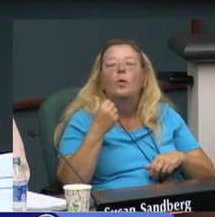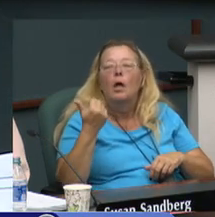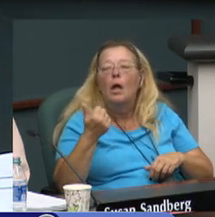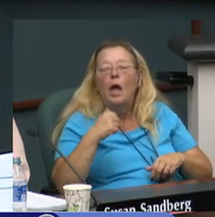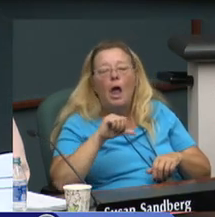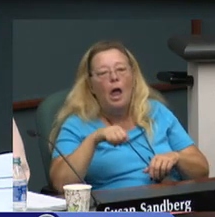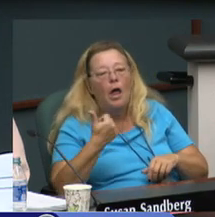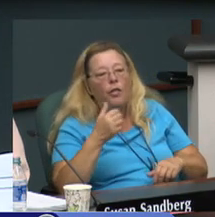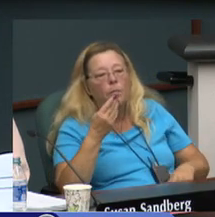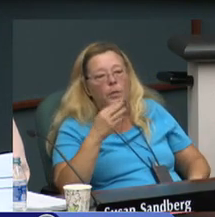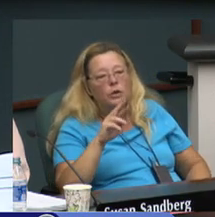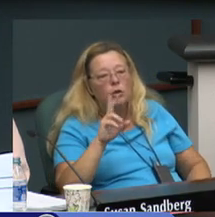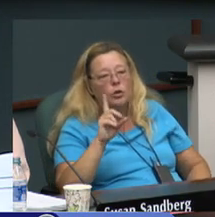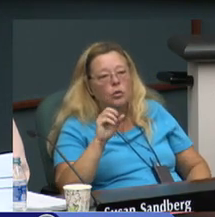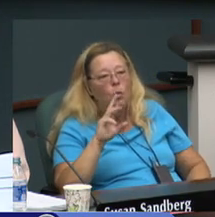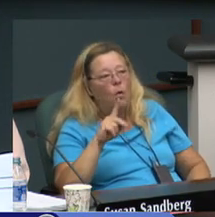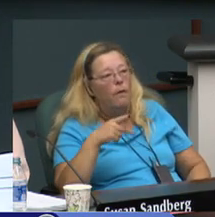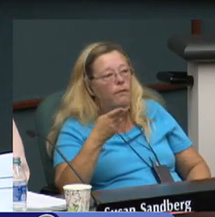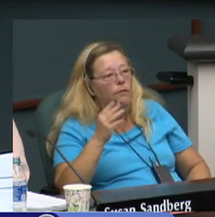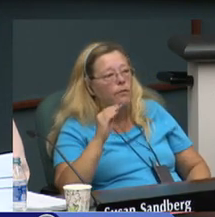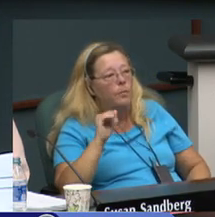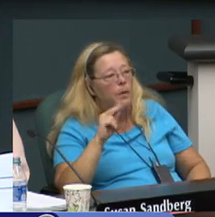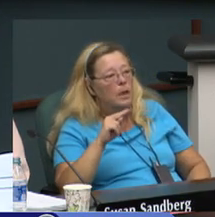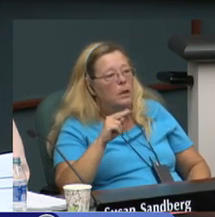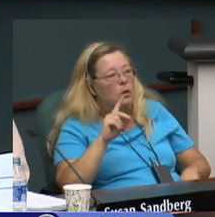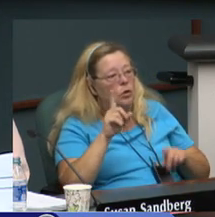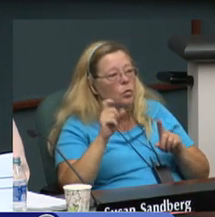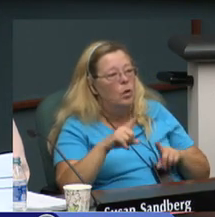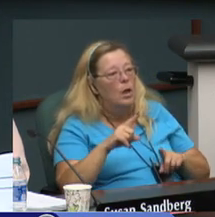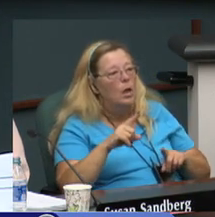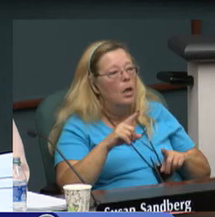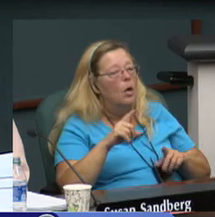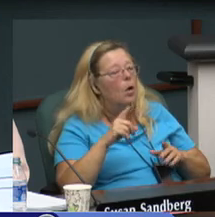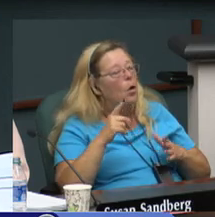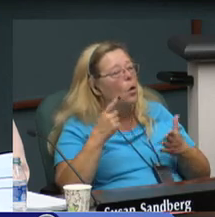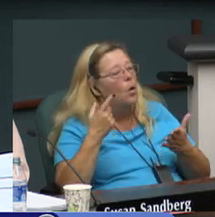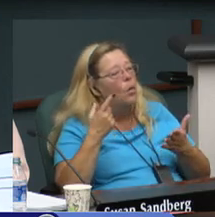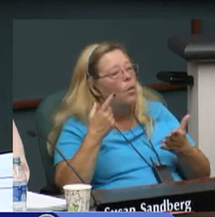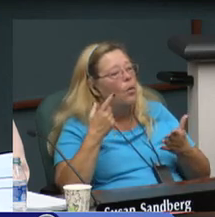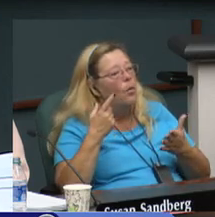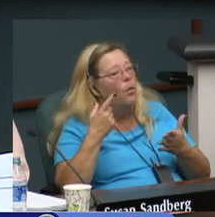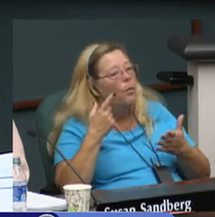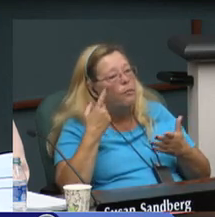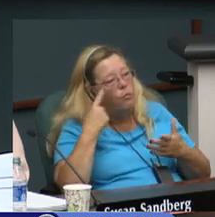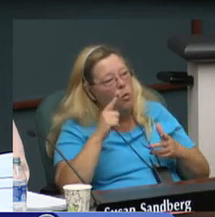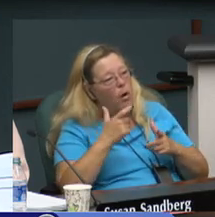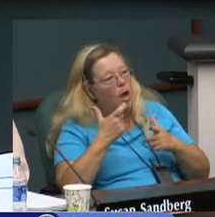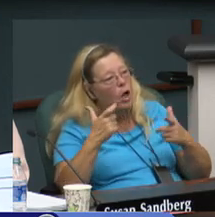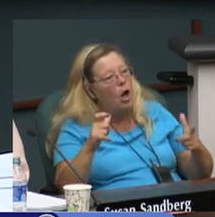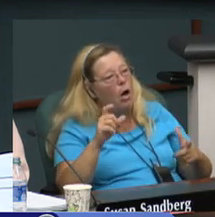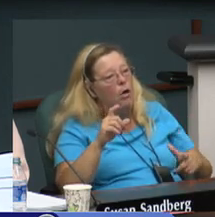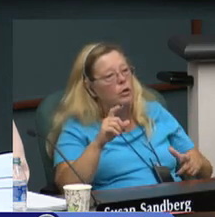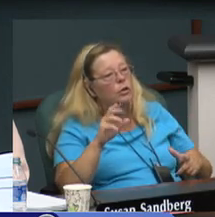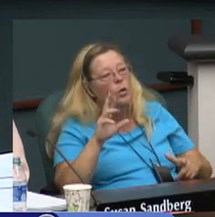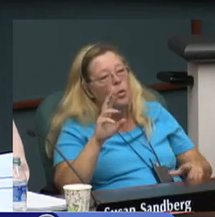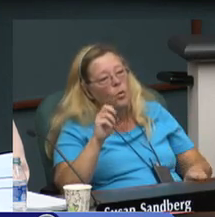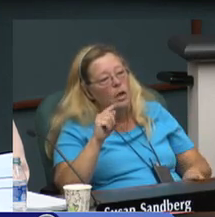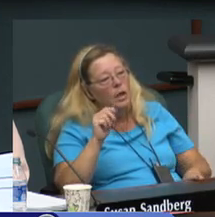question about repurposing I suppose especially large big-box retail that are